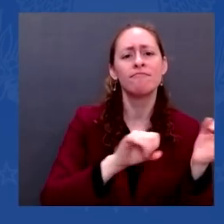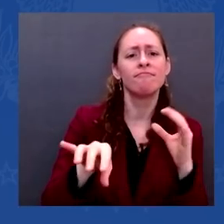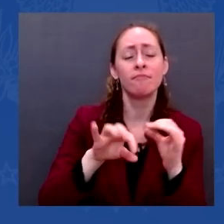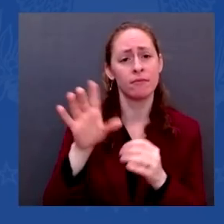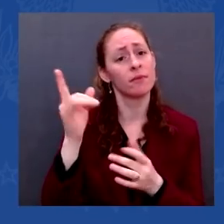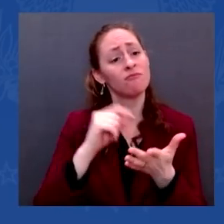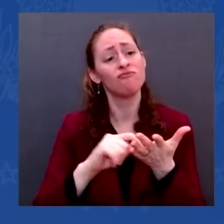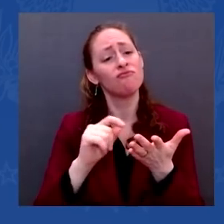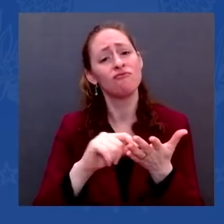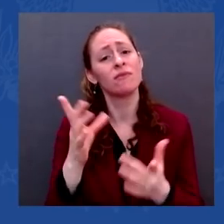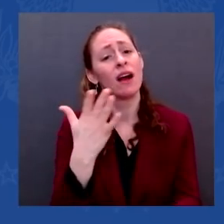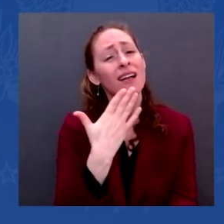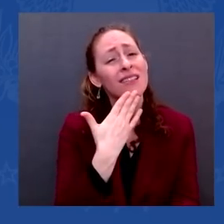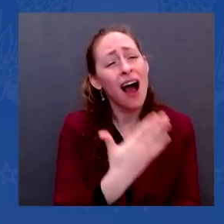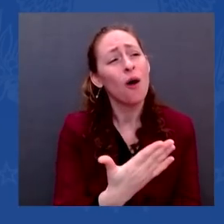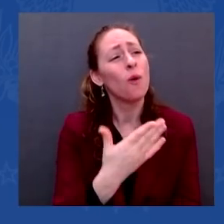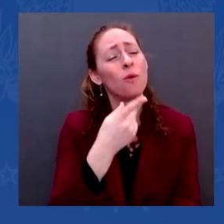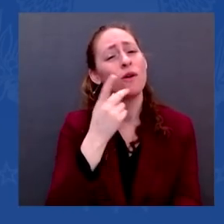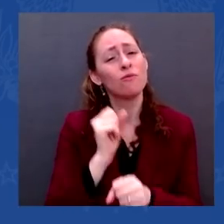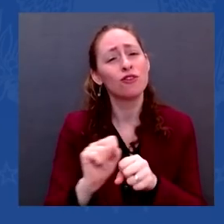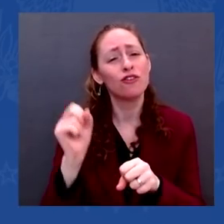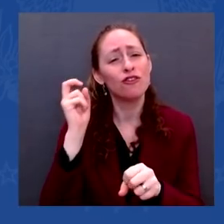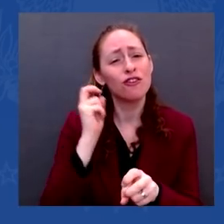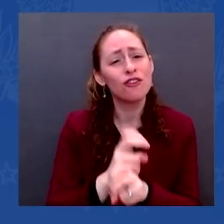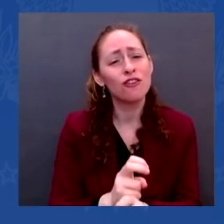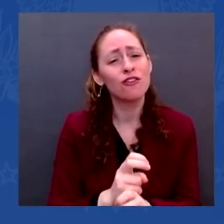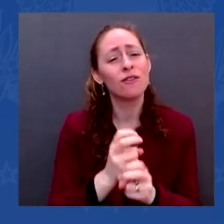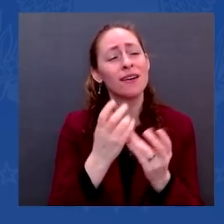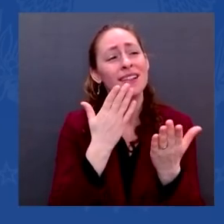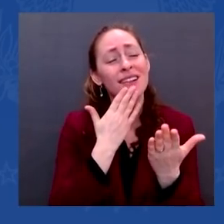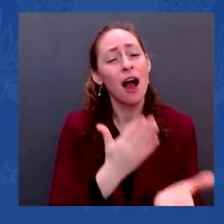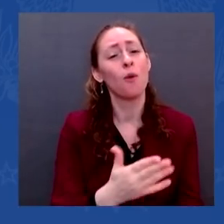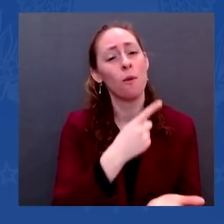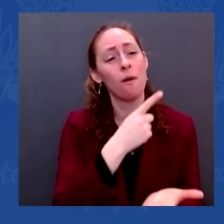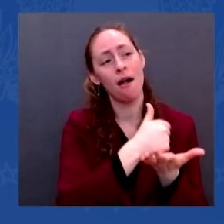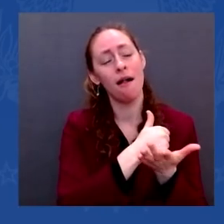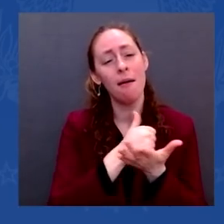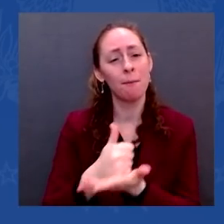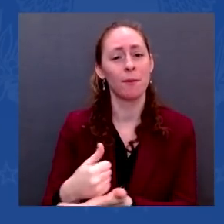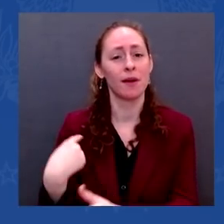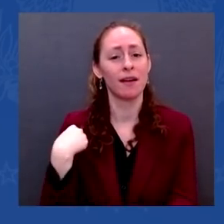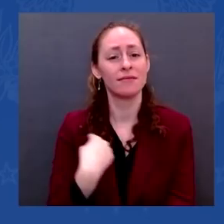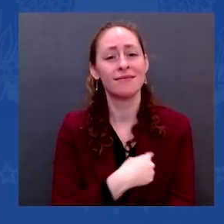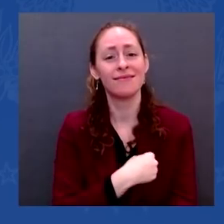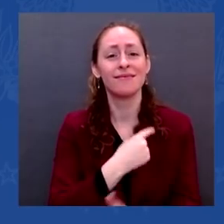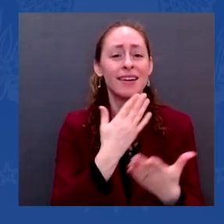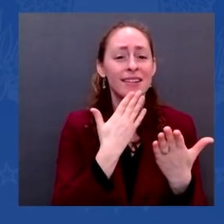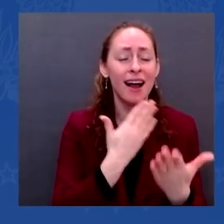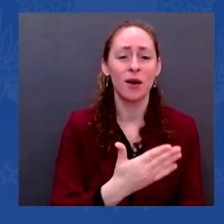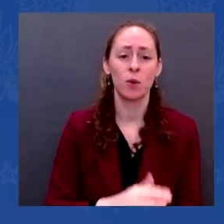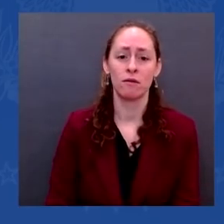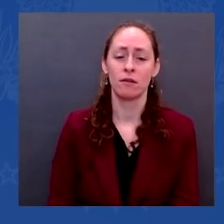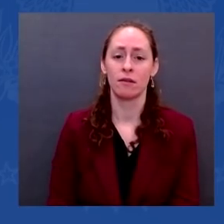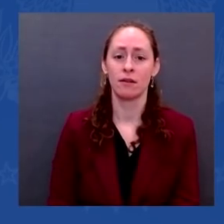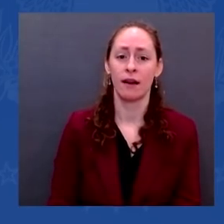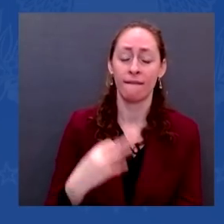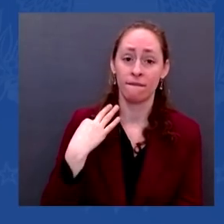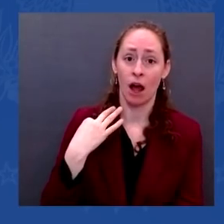for their work, the volunteers would describe that sometimes that trunk would pop open that empty trunk and there'd be a five or a $10 bill.